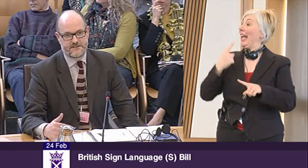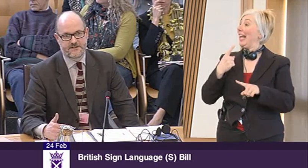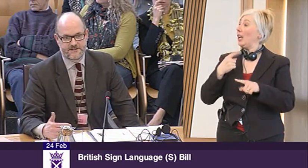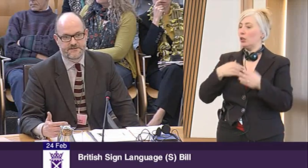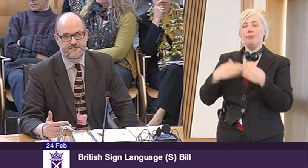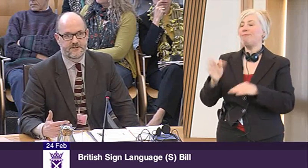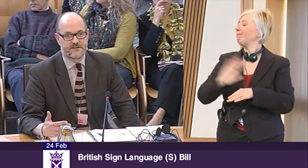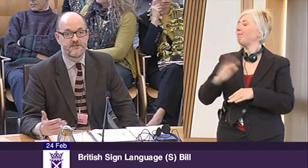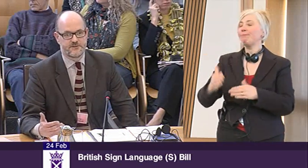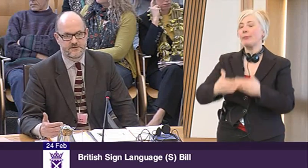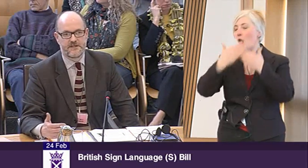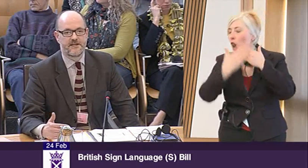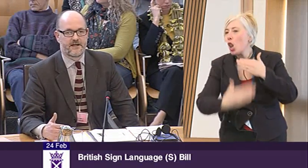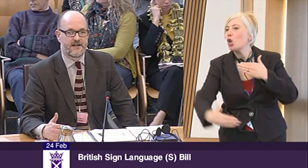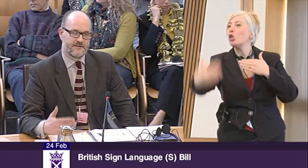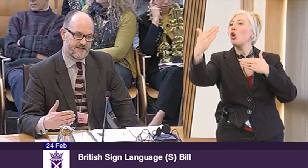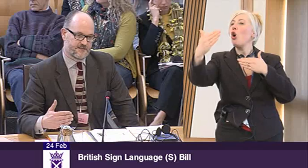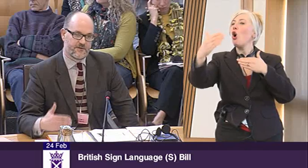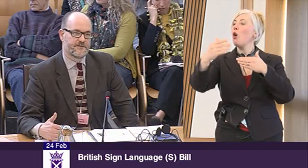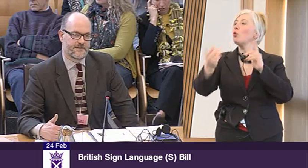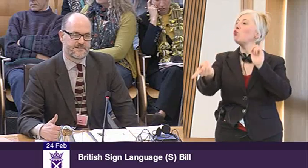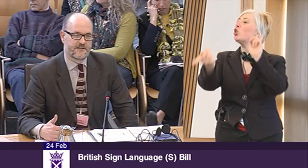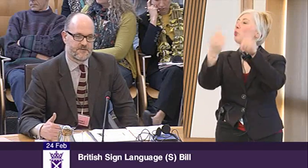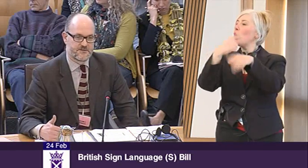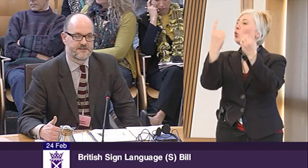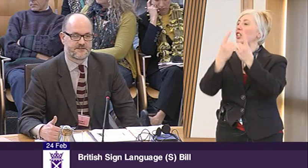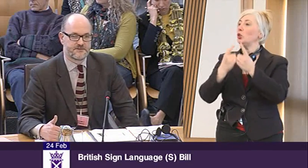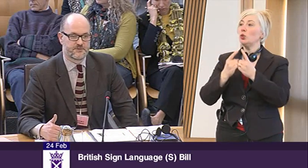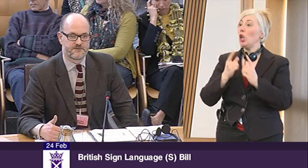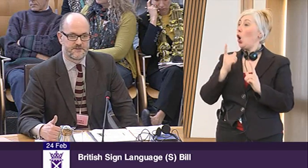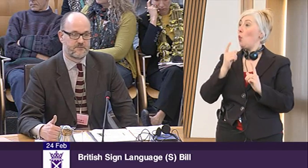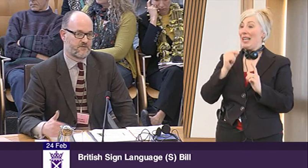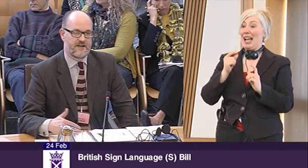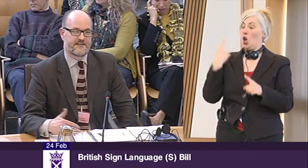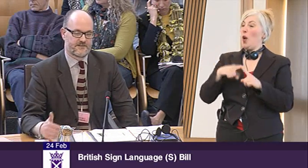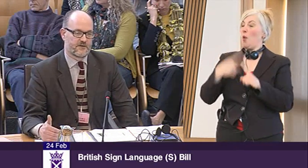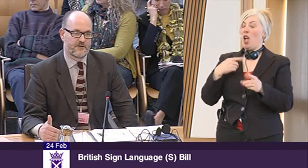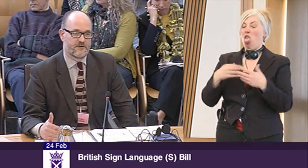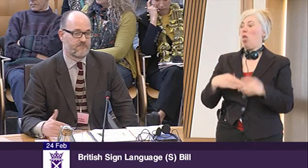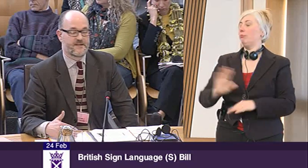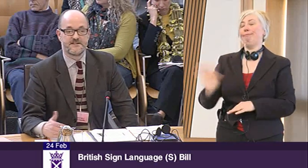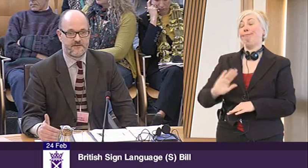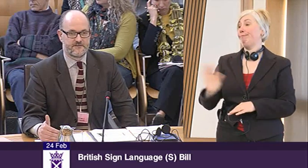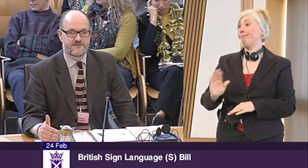to the issues. They cannot be addressed in the short term—we have had plenty of evidence